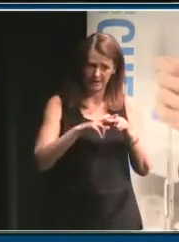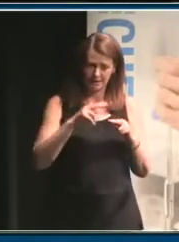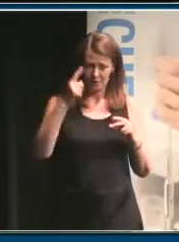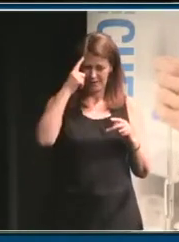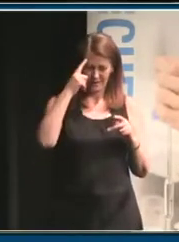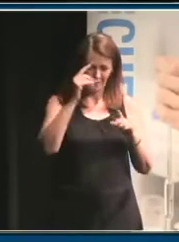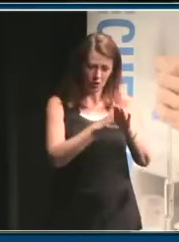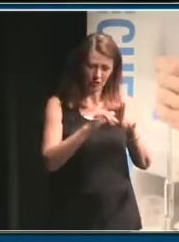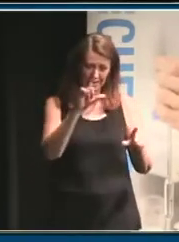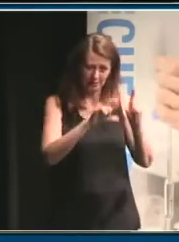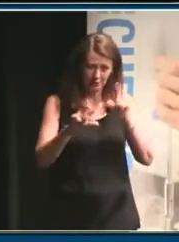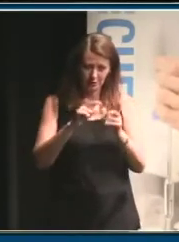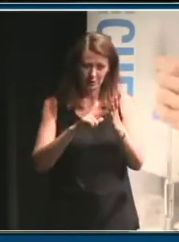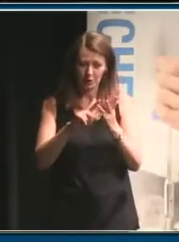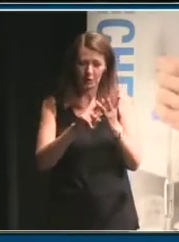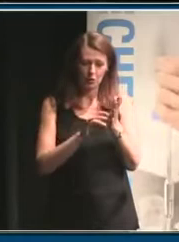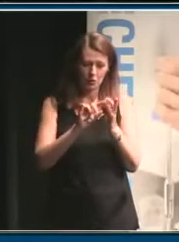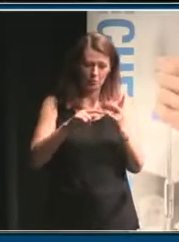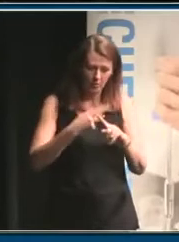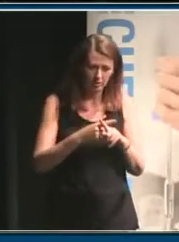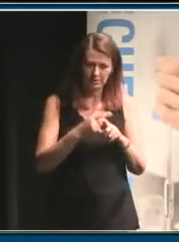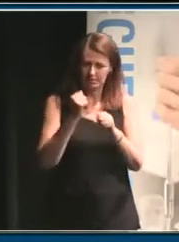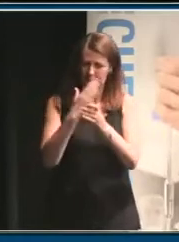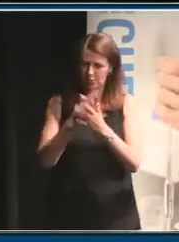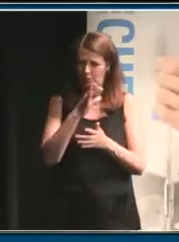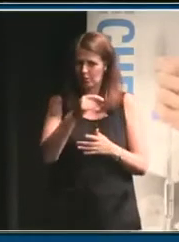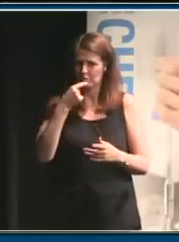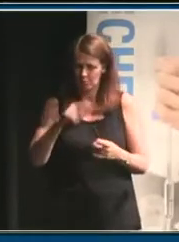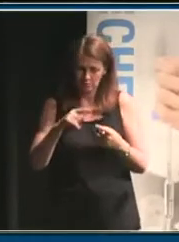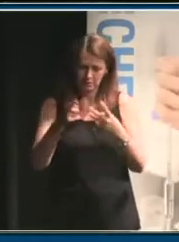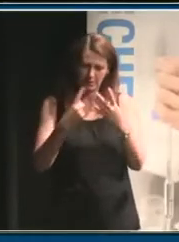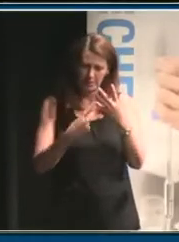toolbox of those transformations that are environmentally benign, non-toxic and unregulated,